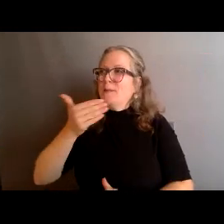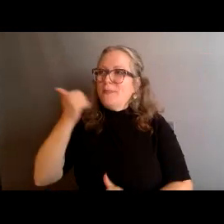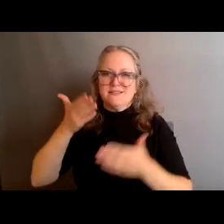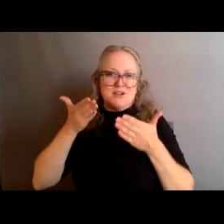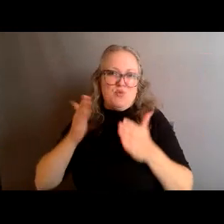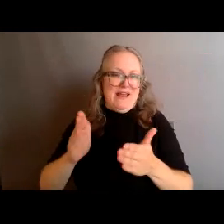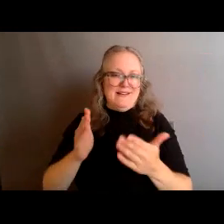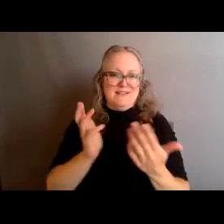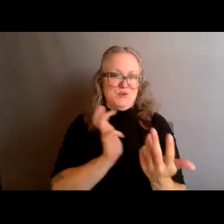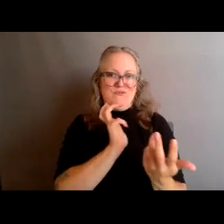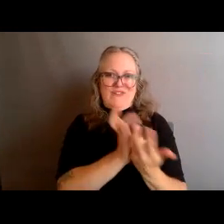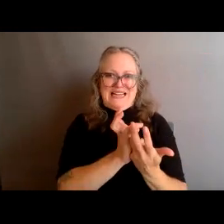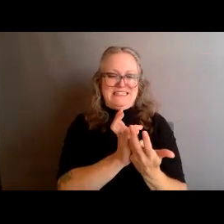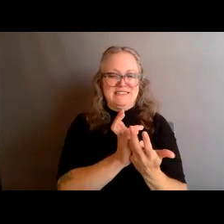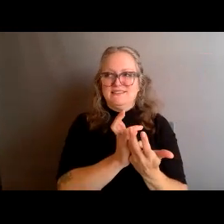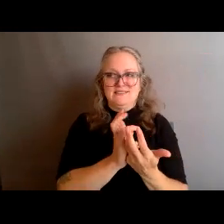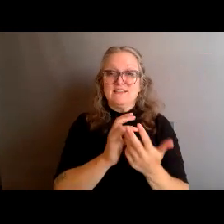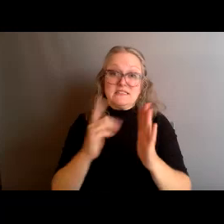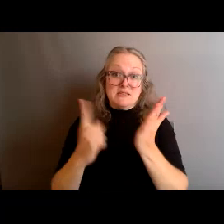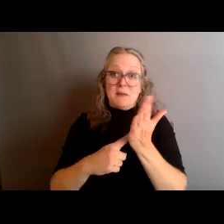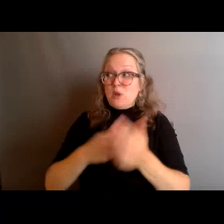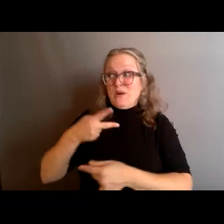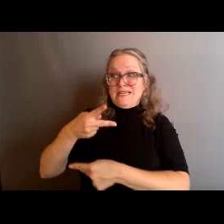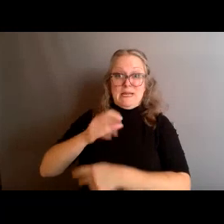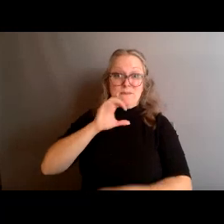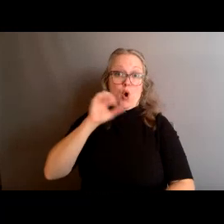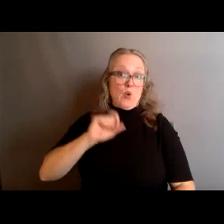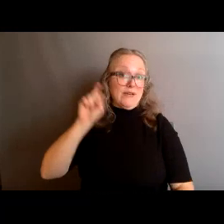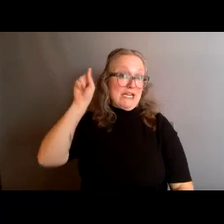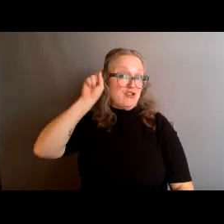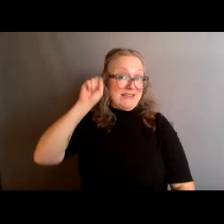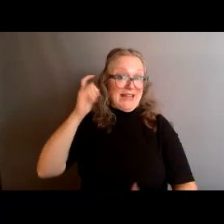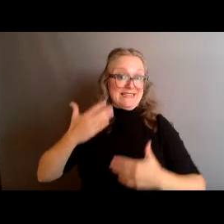Sometimes I keep used hearing aids here. Have em reconditioned and try to get